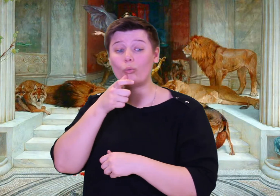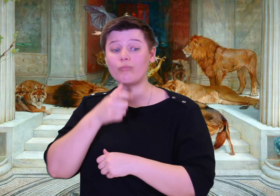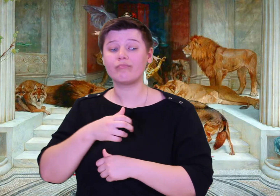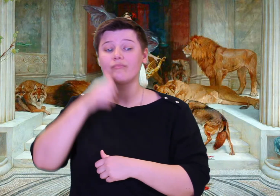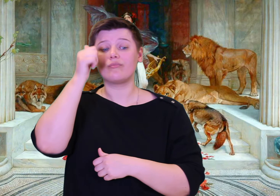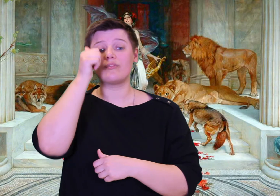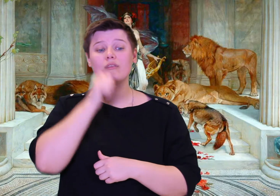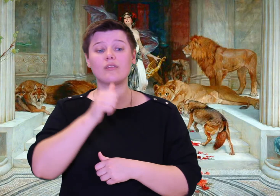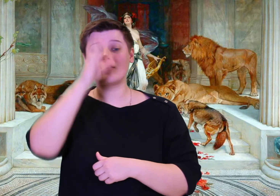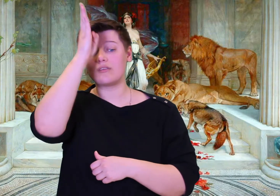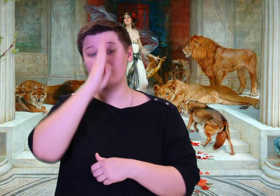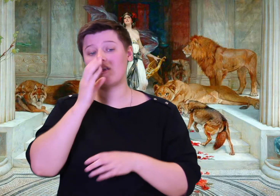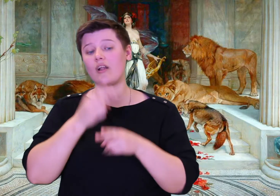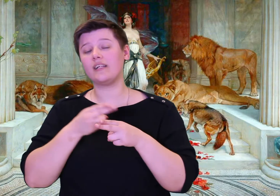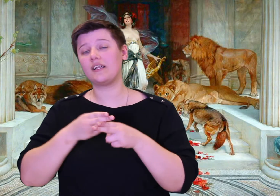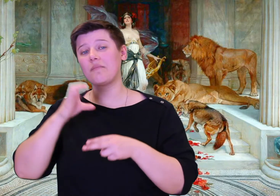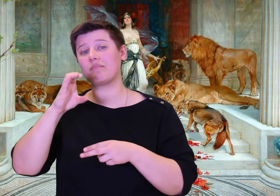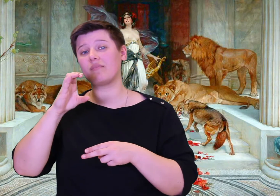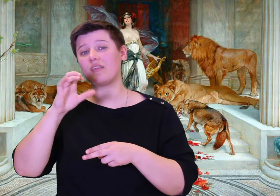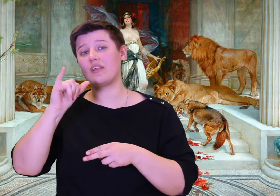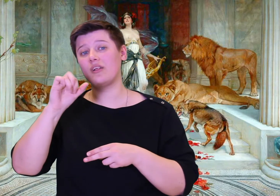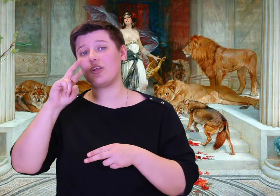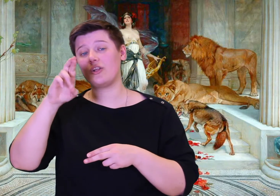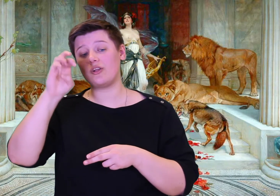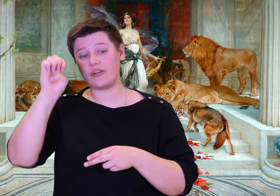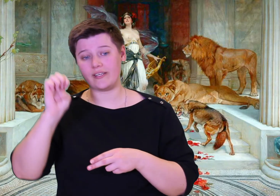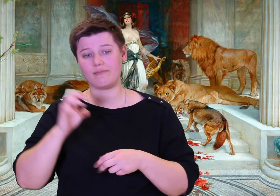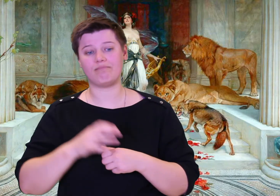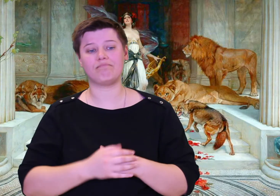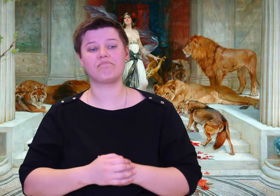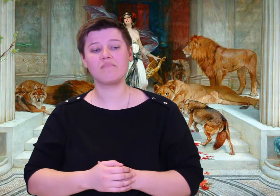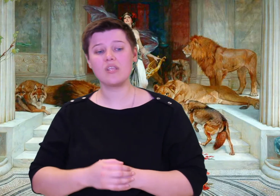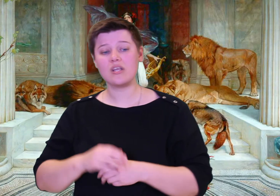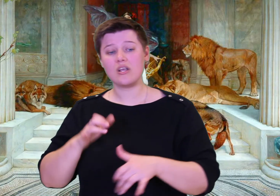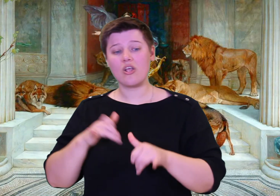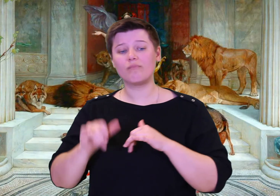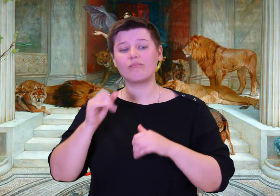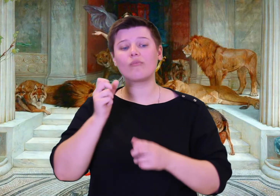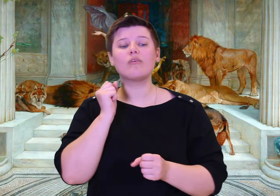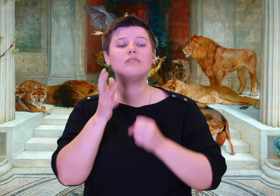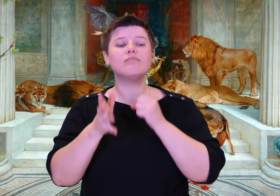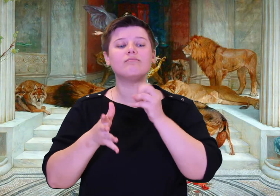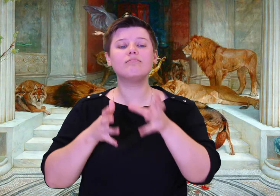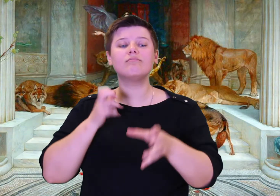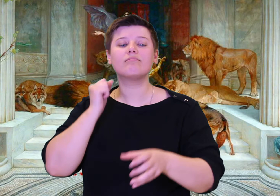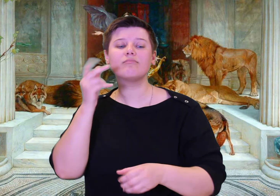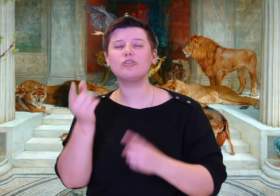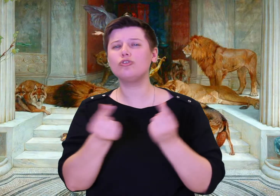It was Circe, the goddess. She was weaving as she sang, an intricate,